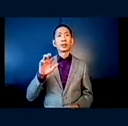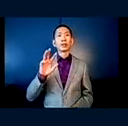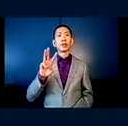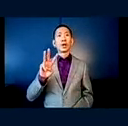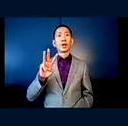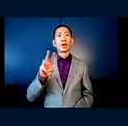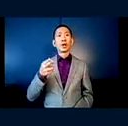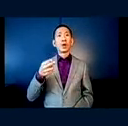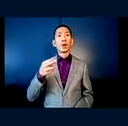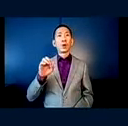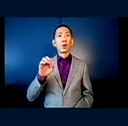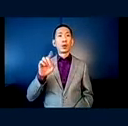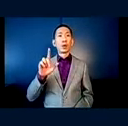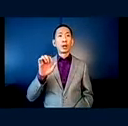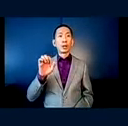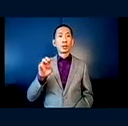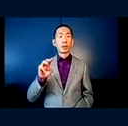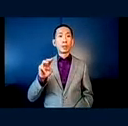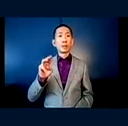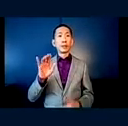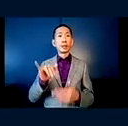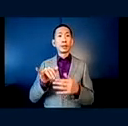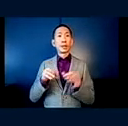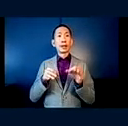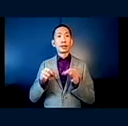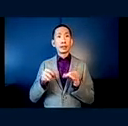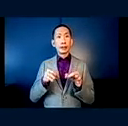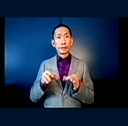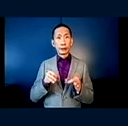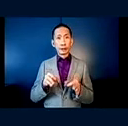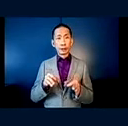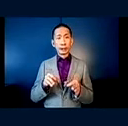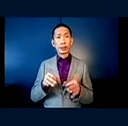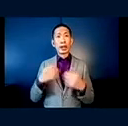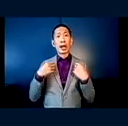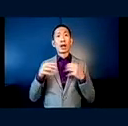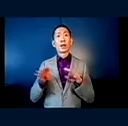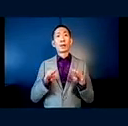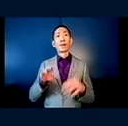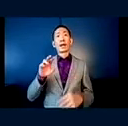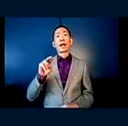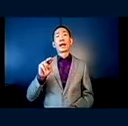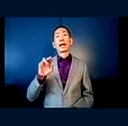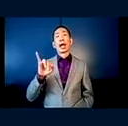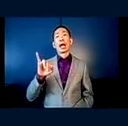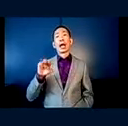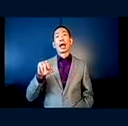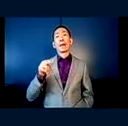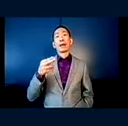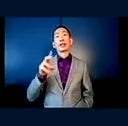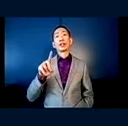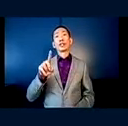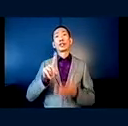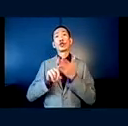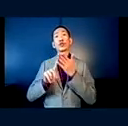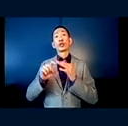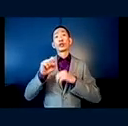SOCIAL SCIENCES IS A HOLISM THAT DEFINES HEALTH BEHAVIOR AND HEALTH OUTCOMES.